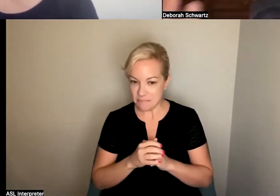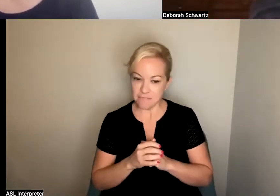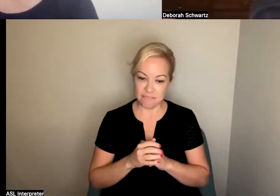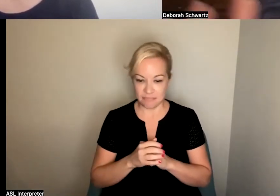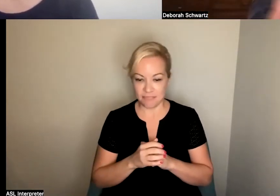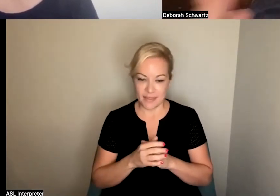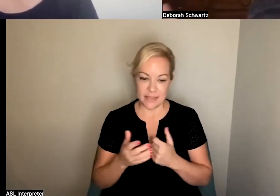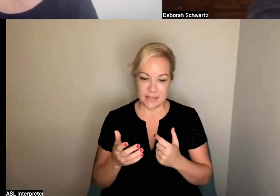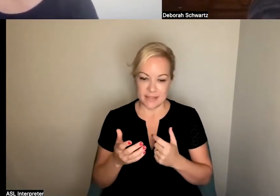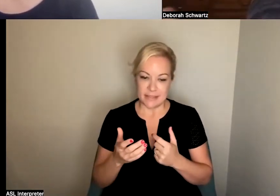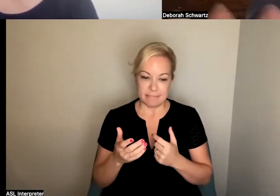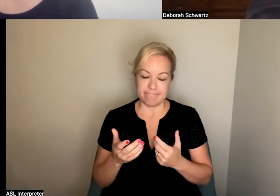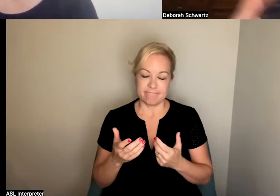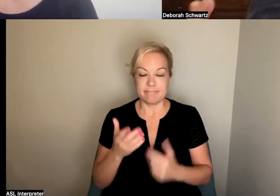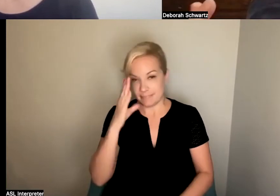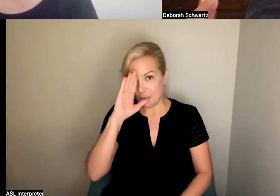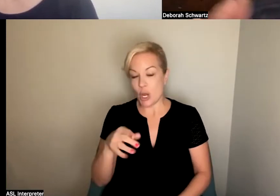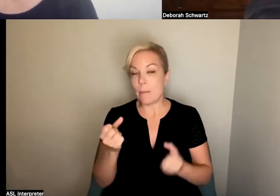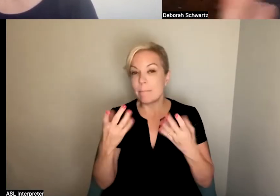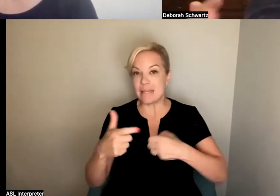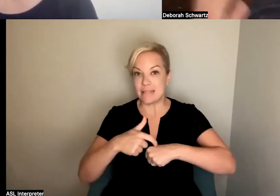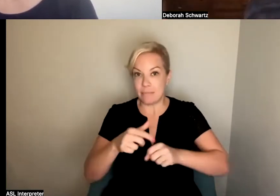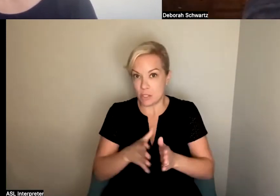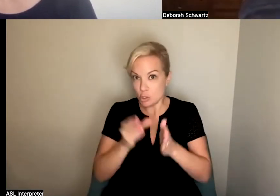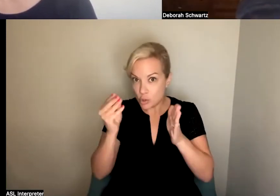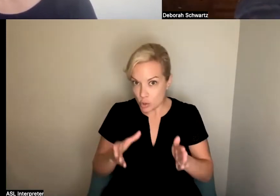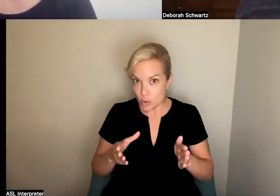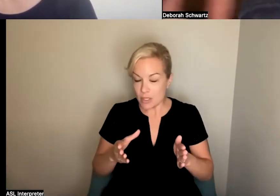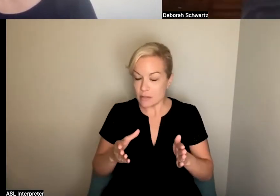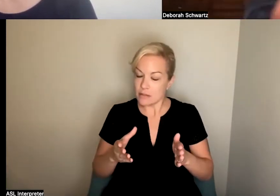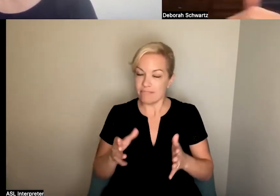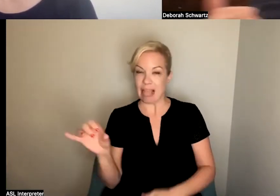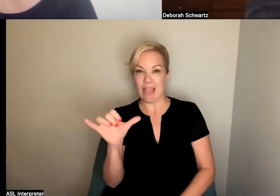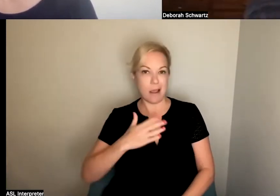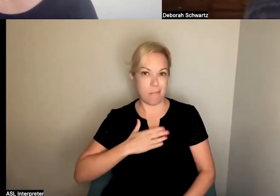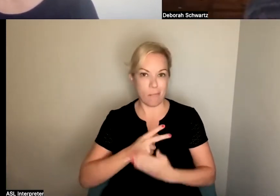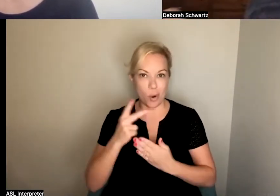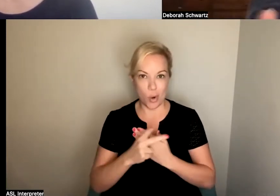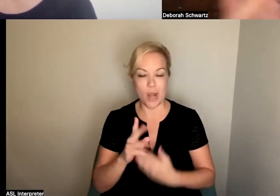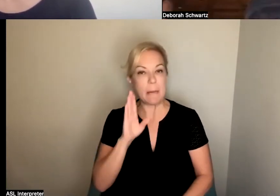very often, the students express their interests, their aspirations, to positions of leadership in